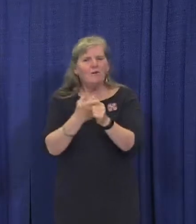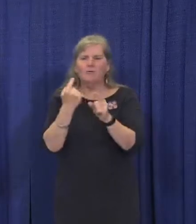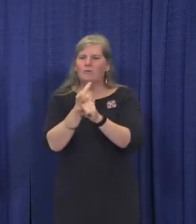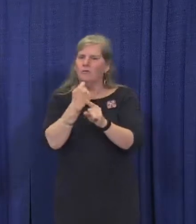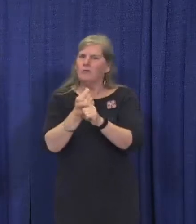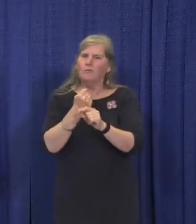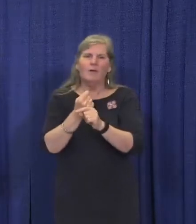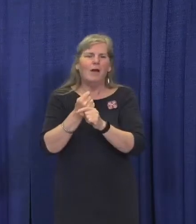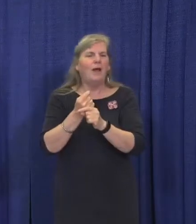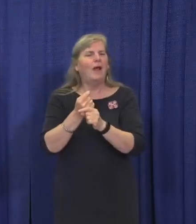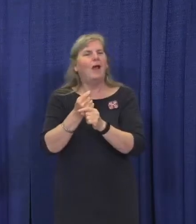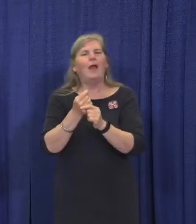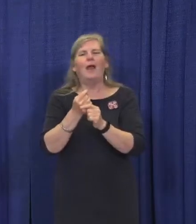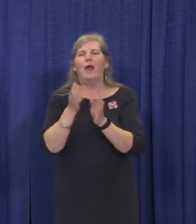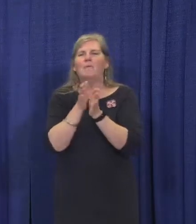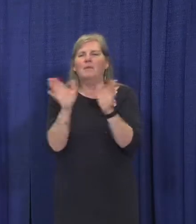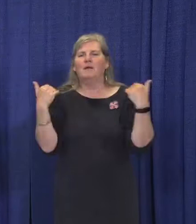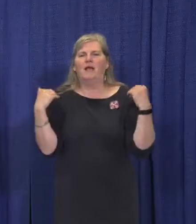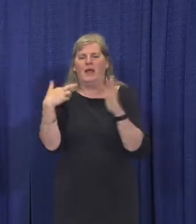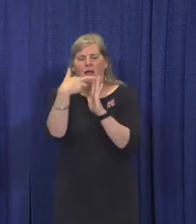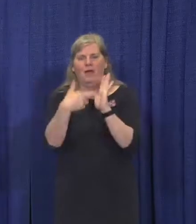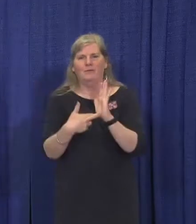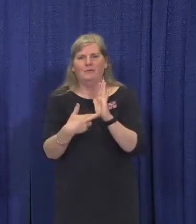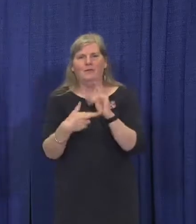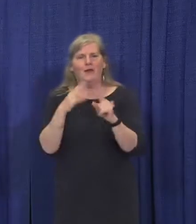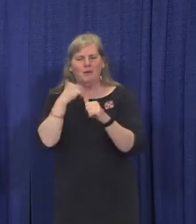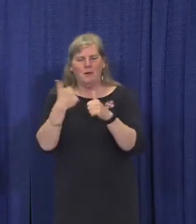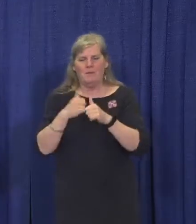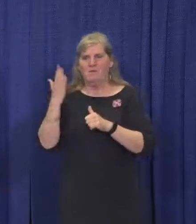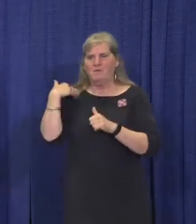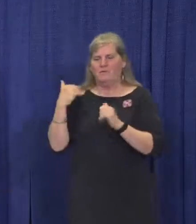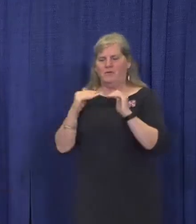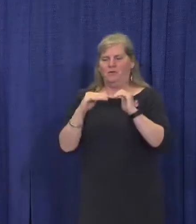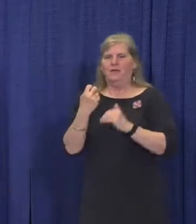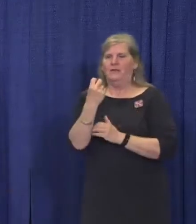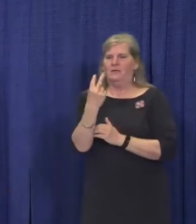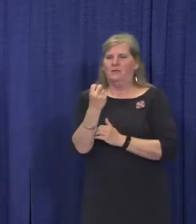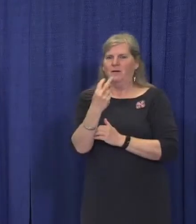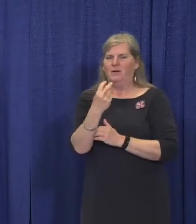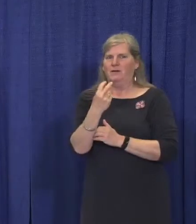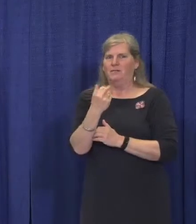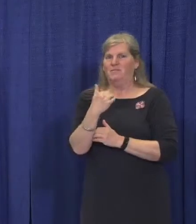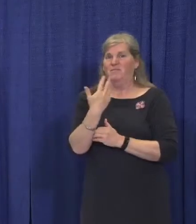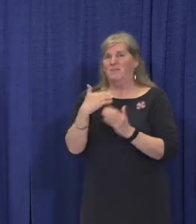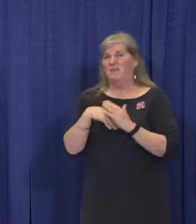by following the direction and I know when I was angry at 12 I would not have been paying